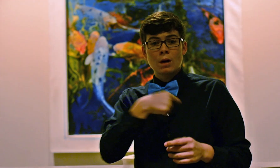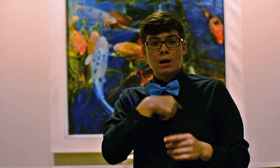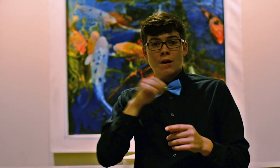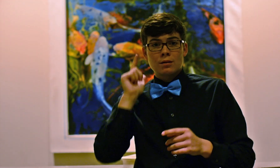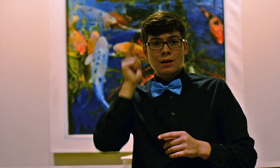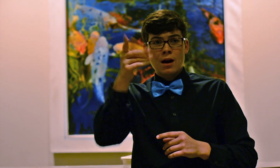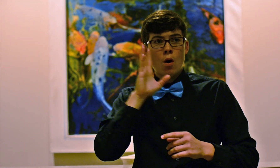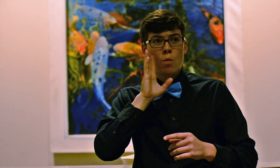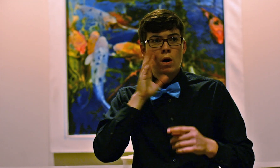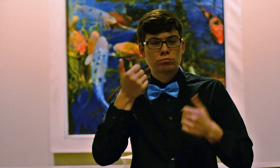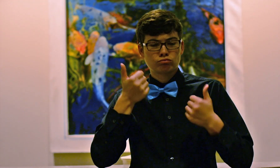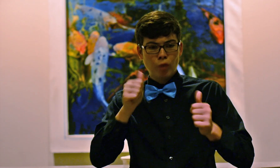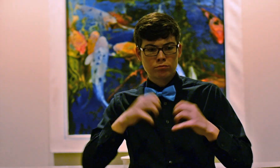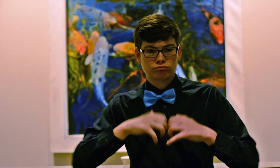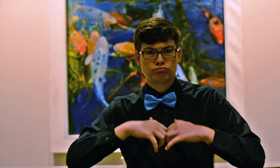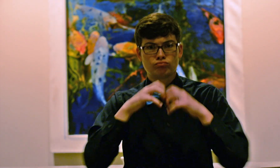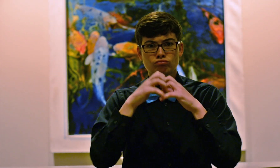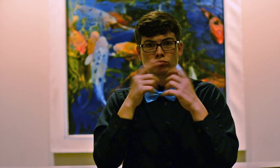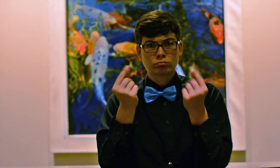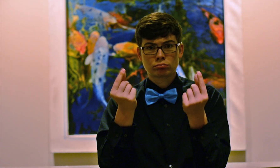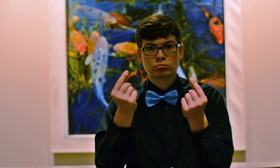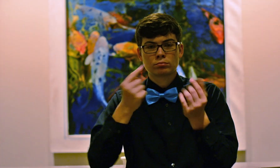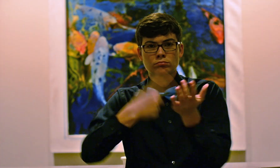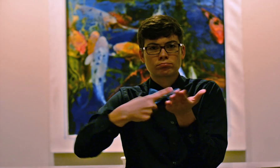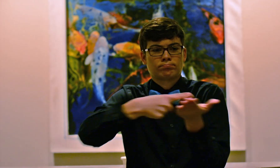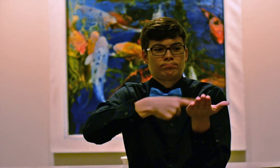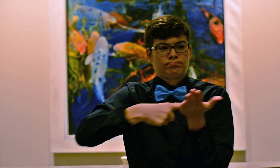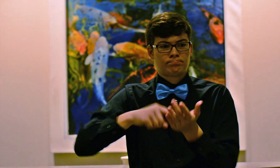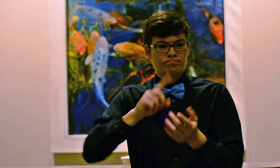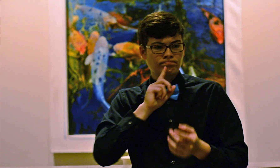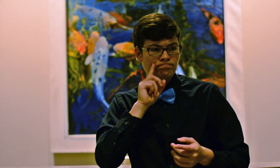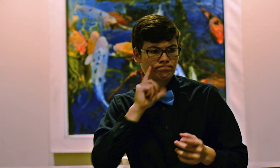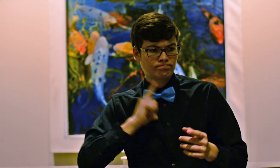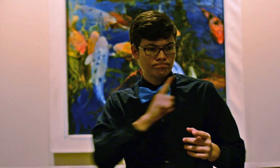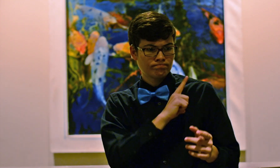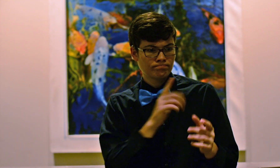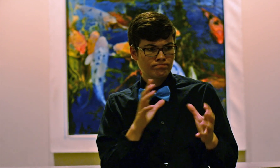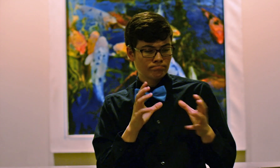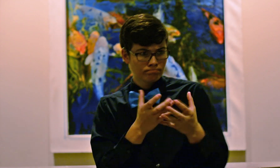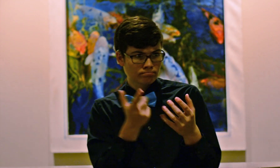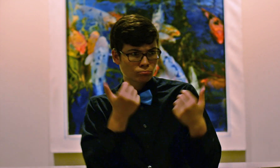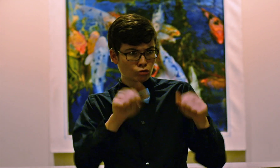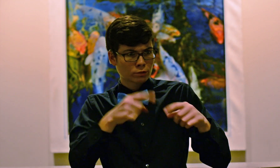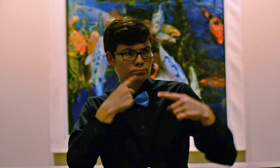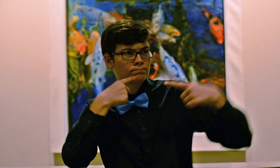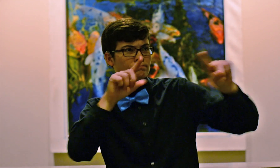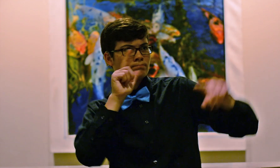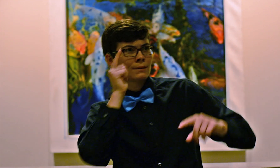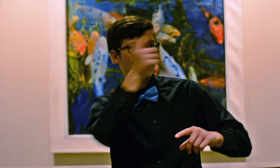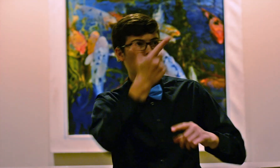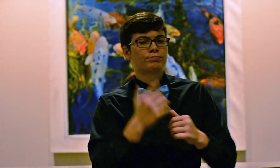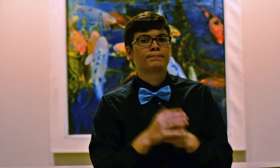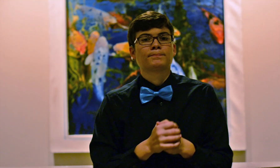So that we can build ground for eventual all-deaf legislative sessions to focus on our issues